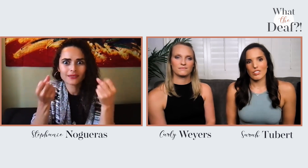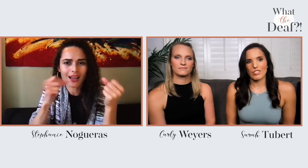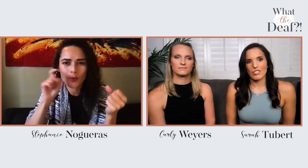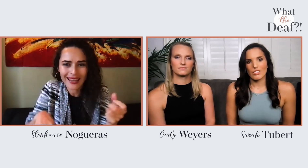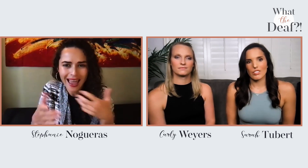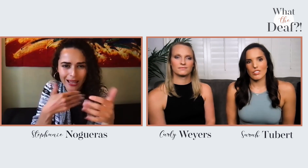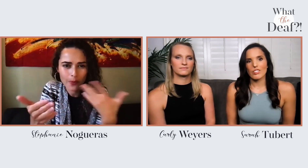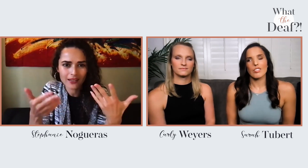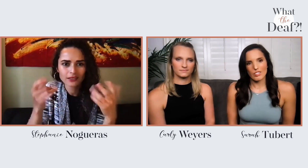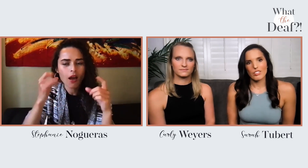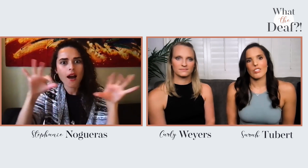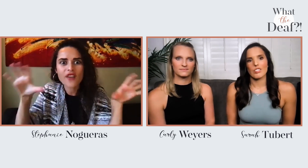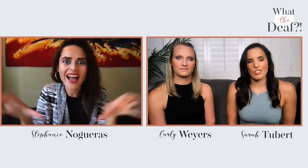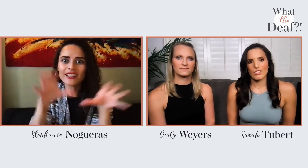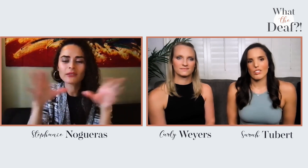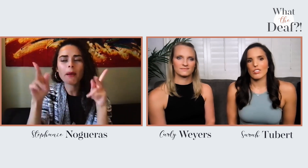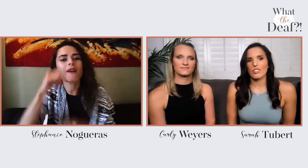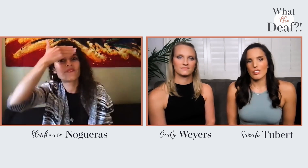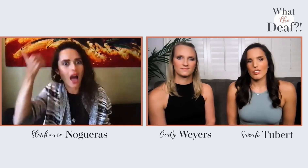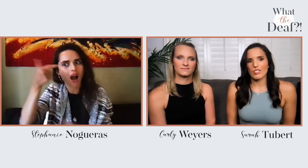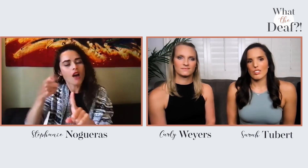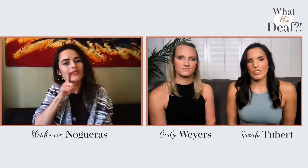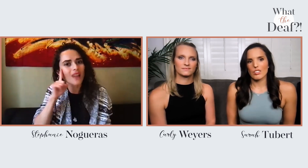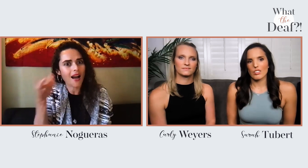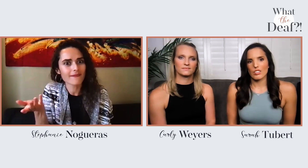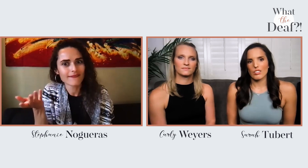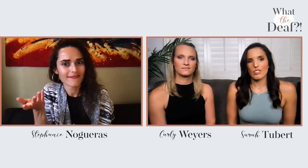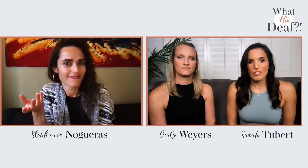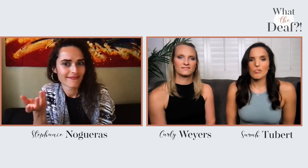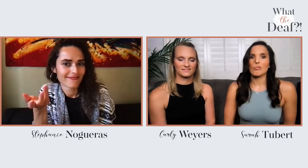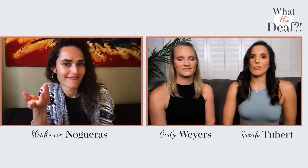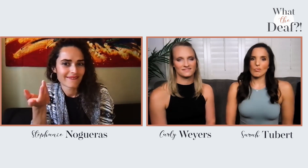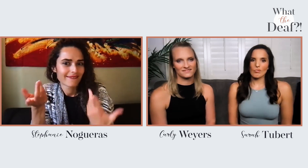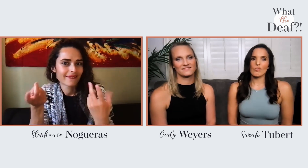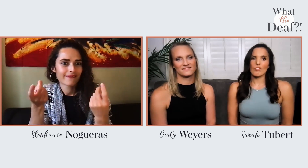or signing or anything. It was just cool, because even, the cast kind of forgot that I was deaf.